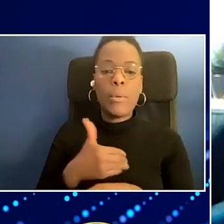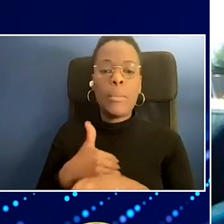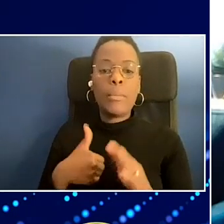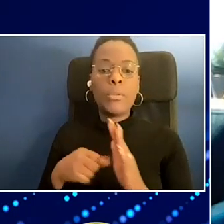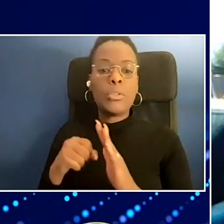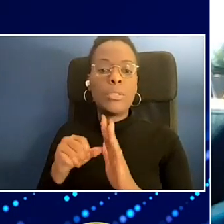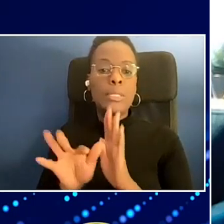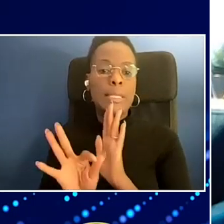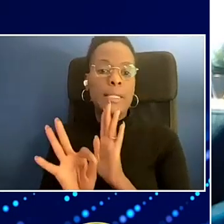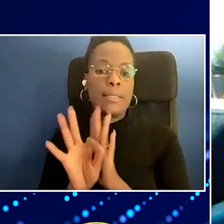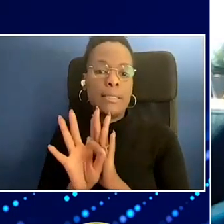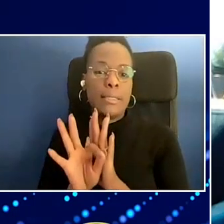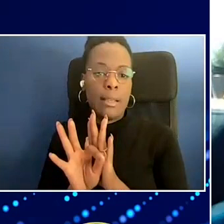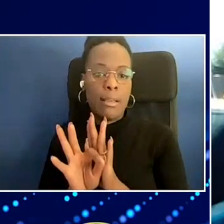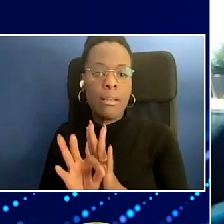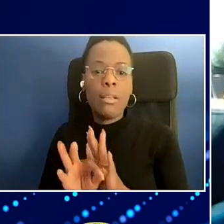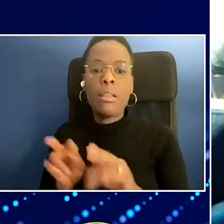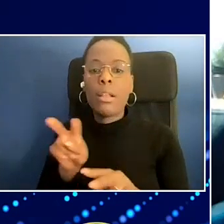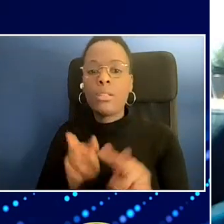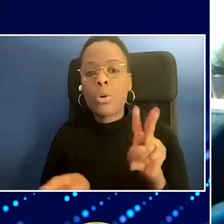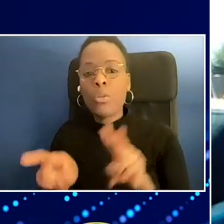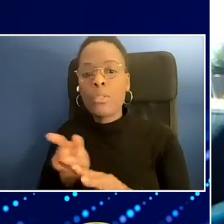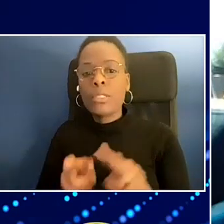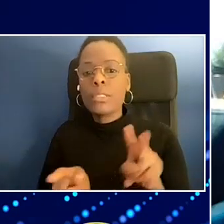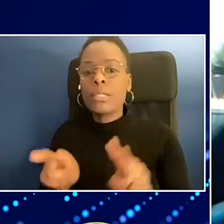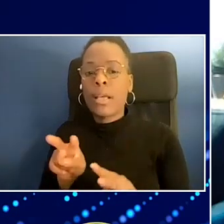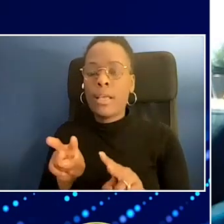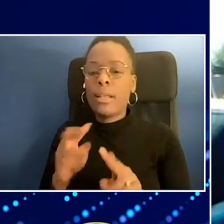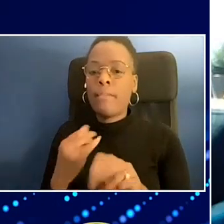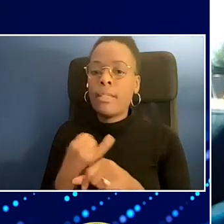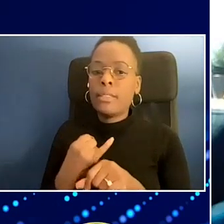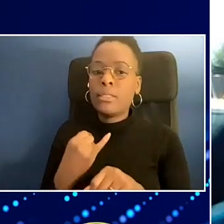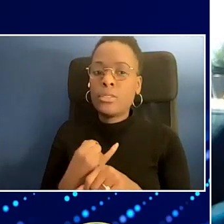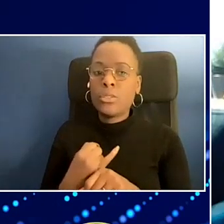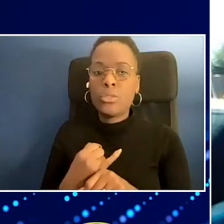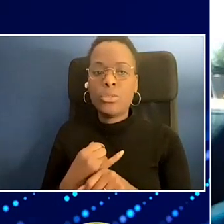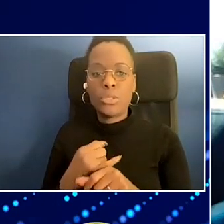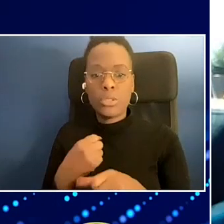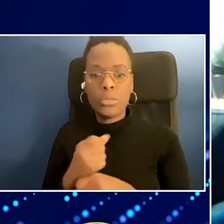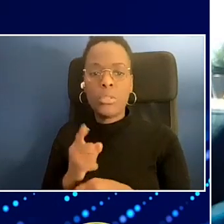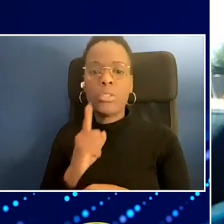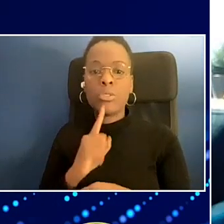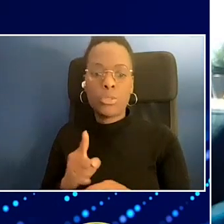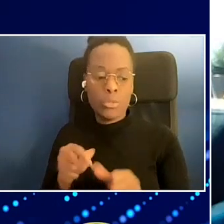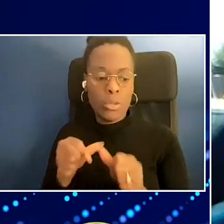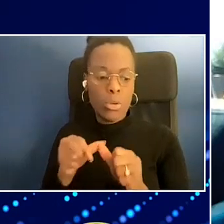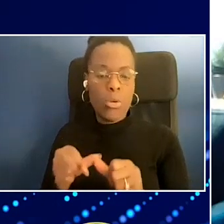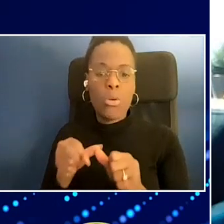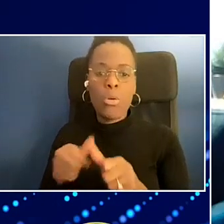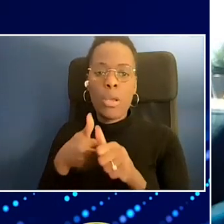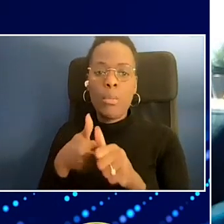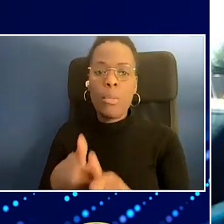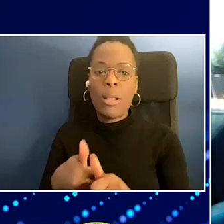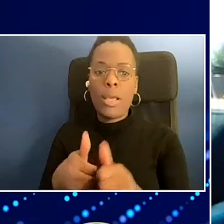oversight of institutions to help ensure their ongoing compliance with key consumer protection. They oversee SARA-related